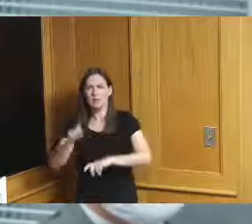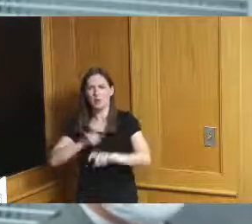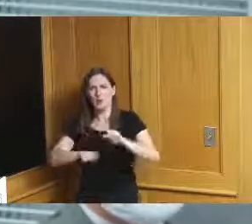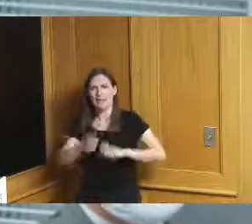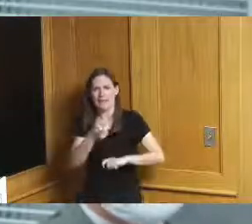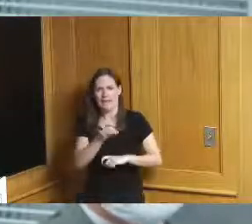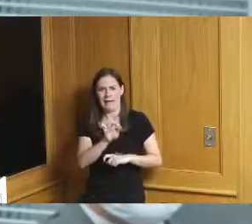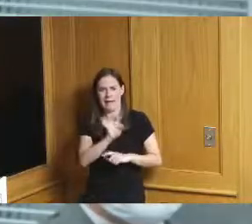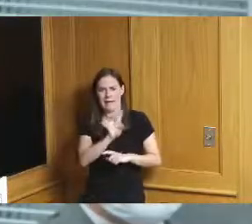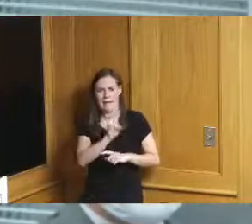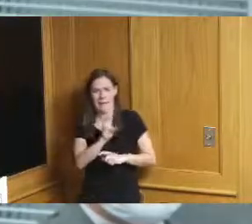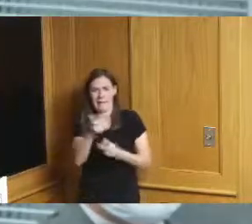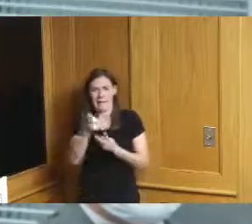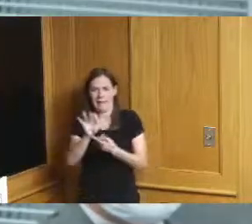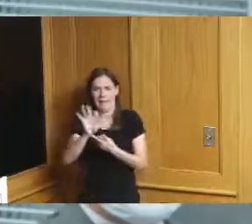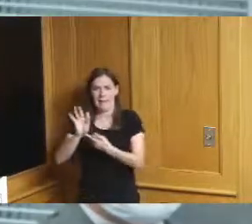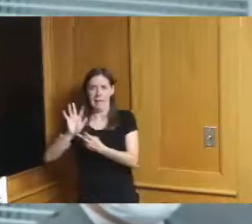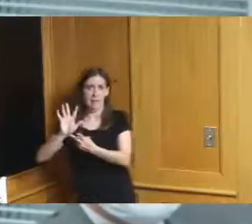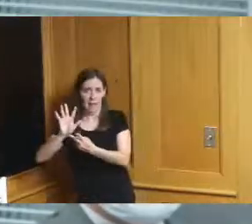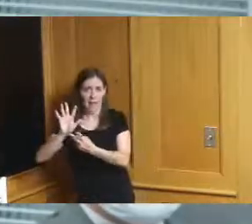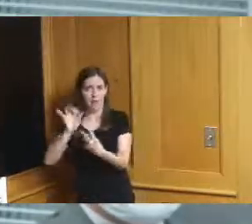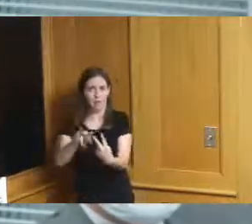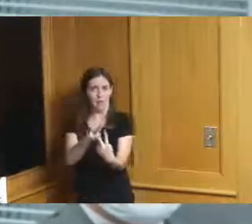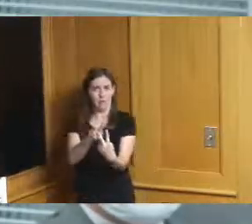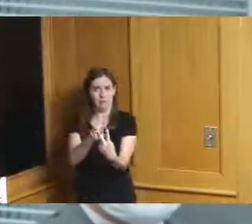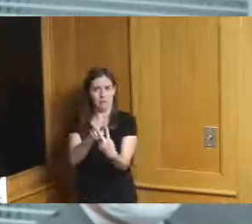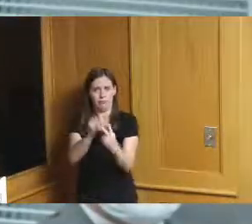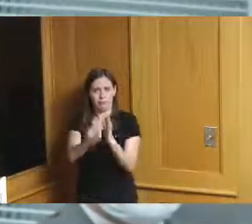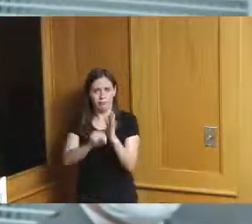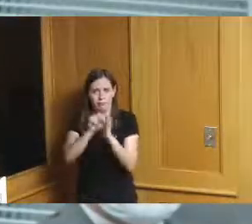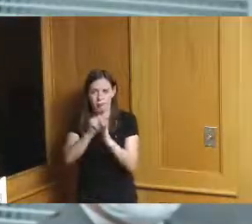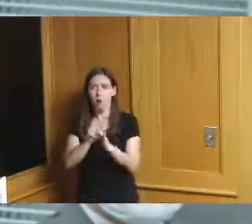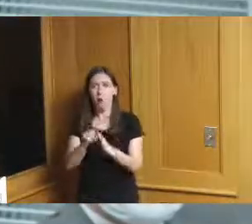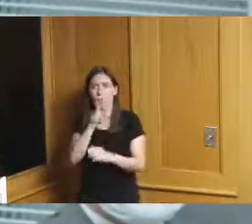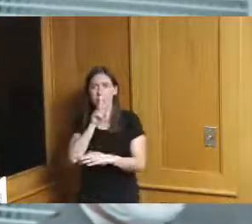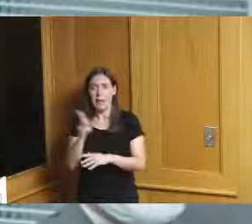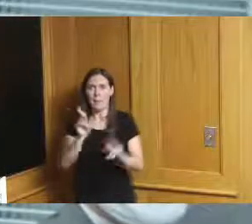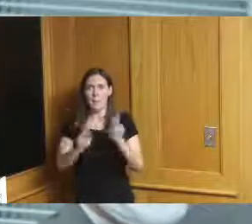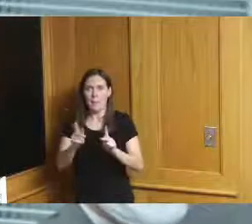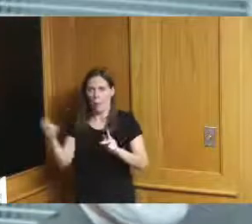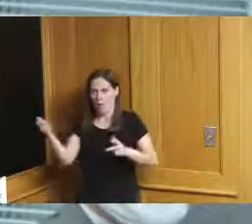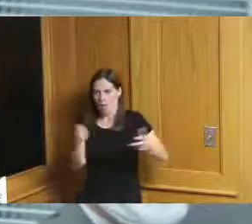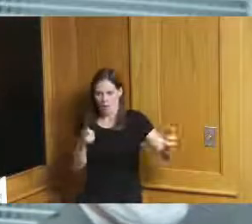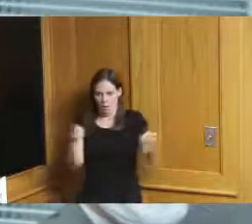95 and we've pulled everyone together and that by we i mean the Board of County Commissioners